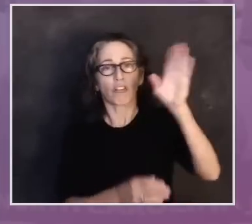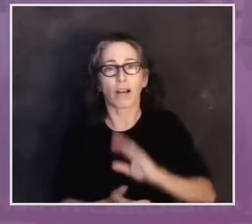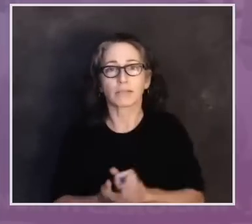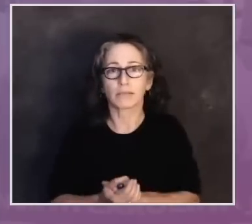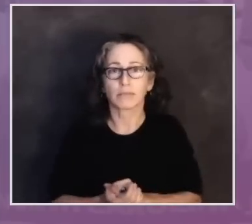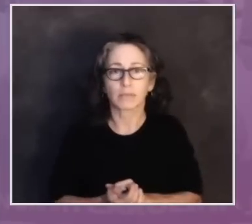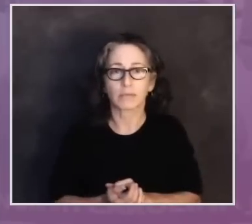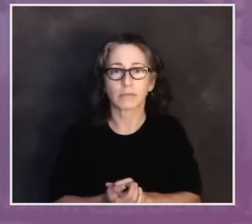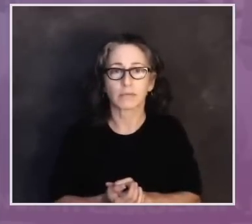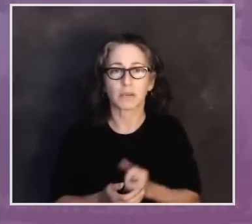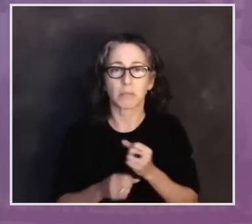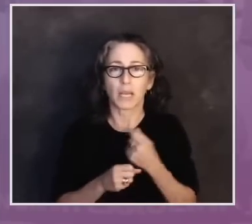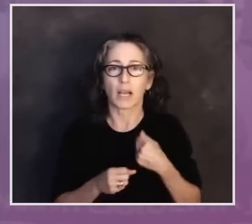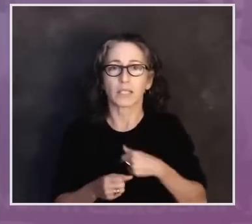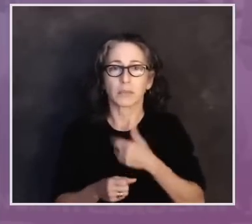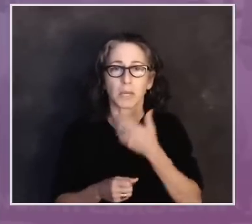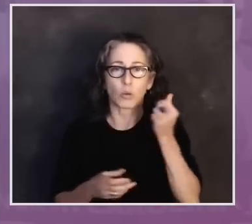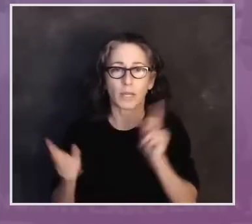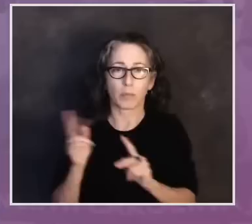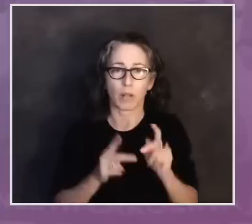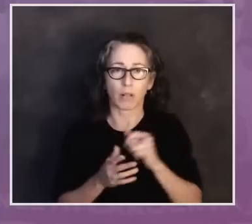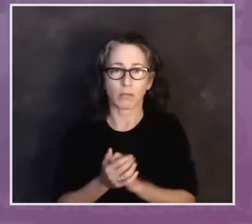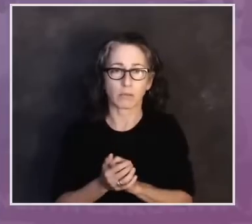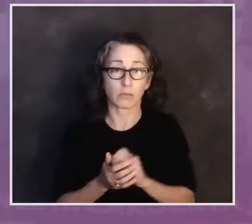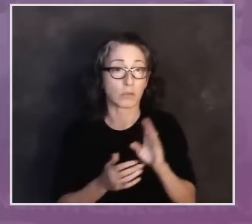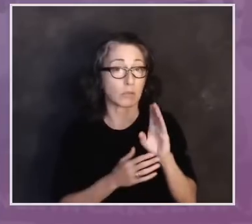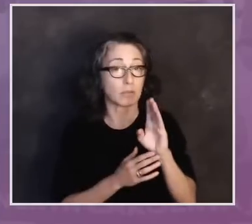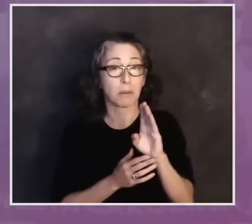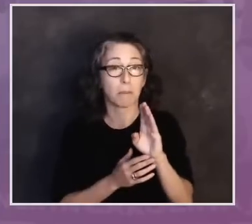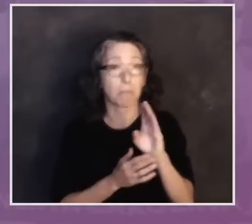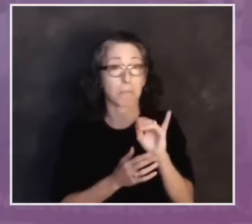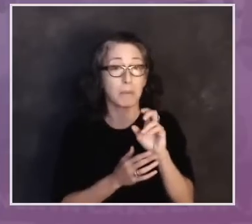SO IT CAN GOVERN YOUR DECISIONS AND THE THINGS THAT